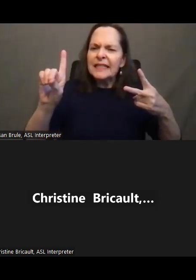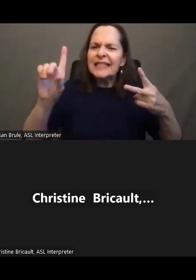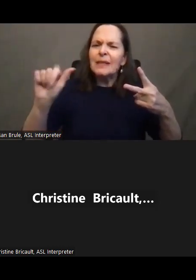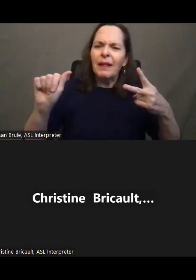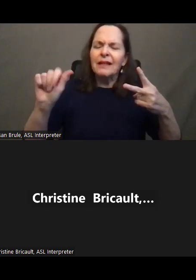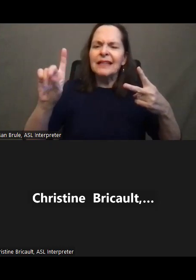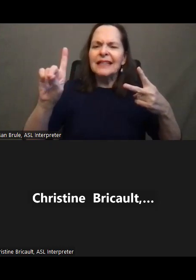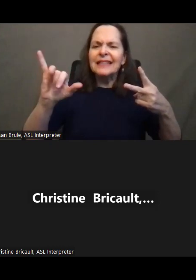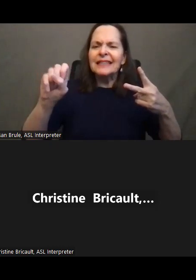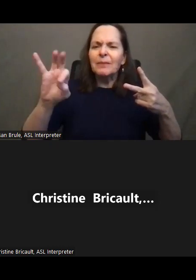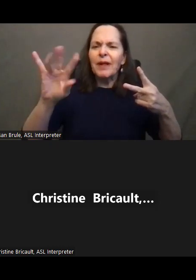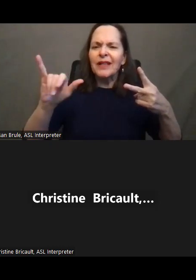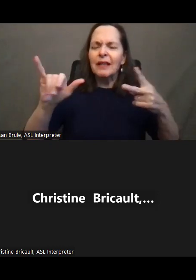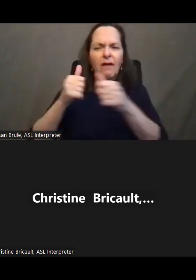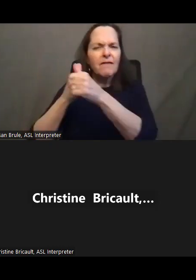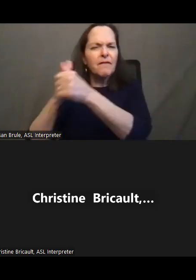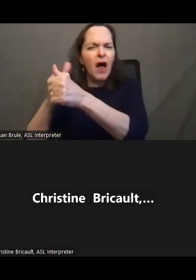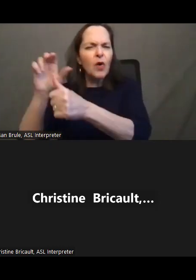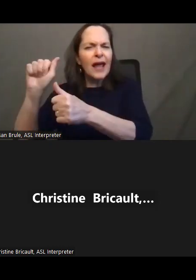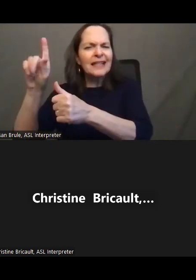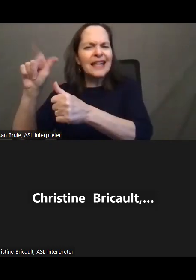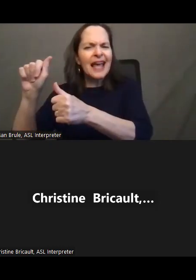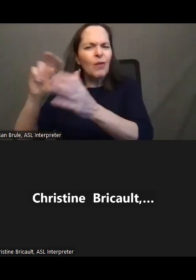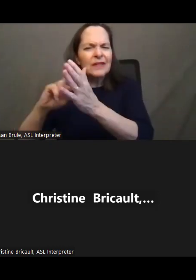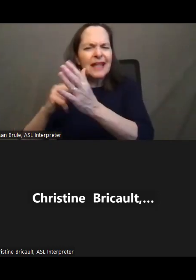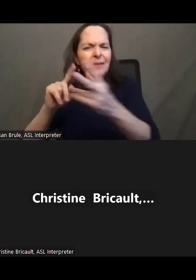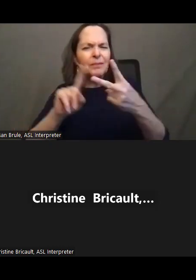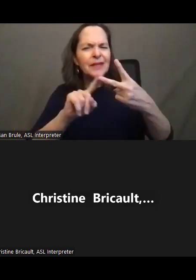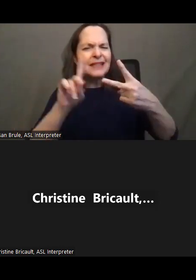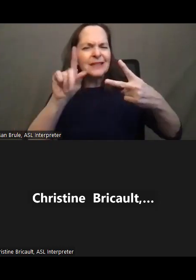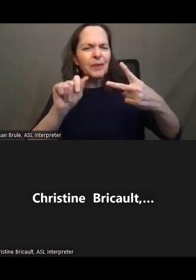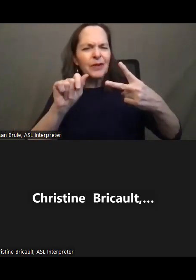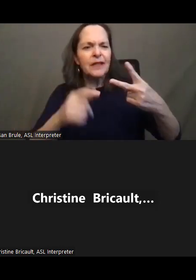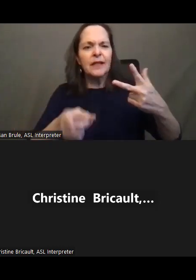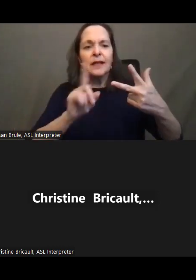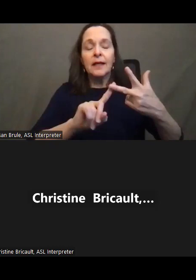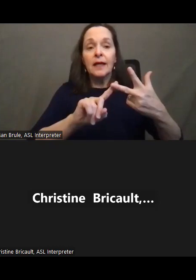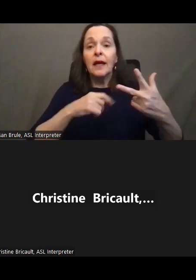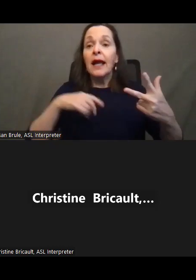And then we're going to talk about two titles of the Americans with Disabilities Act.